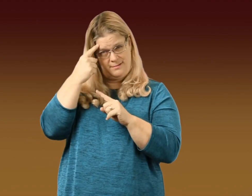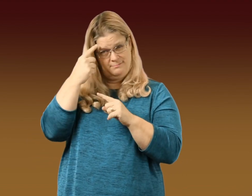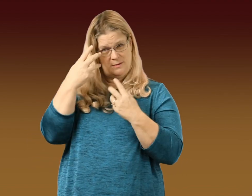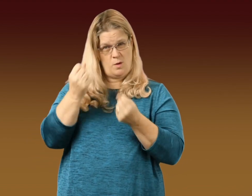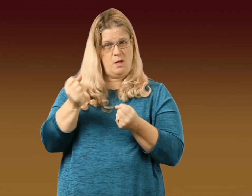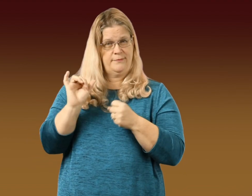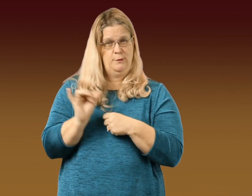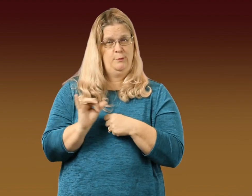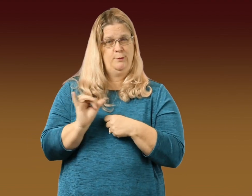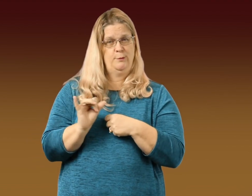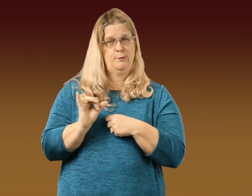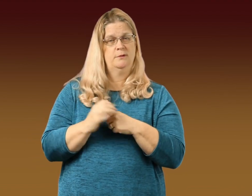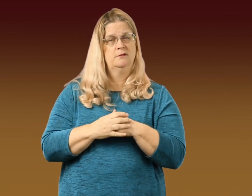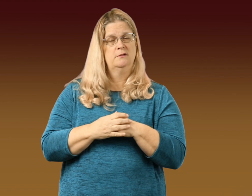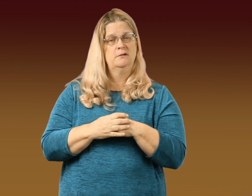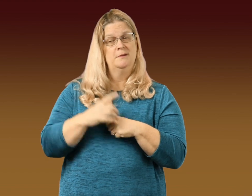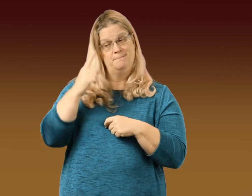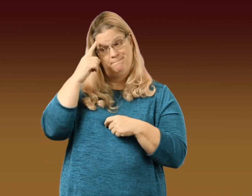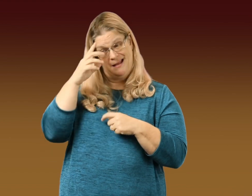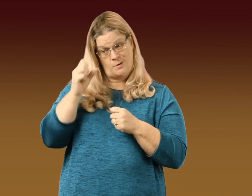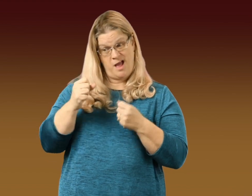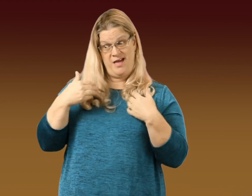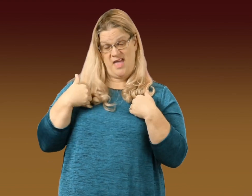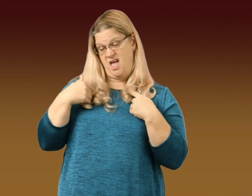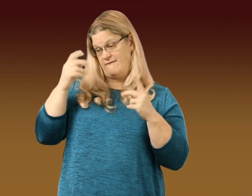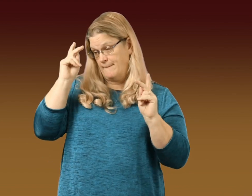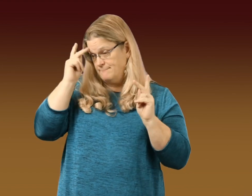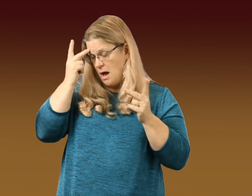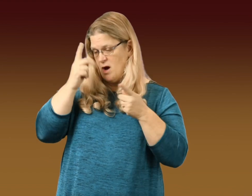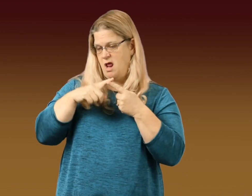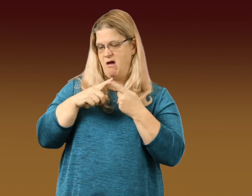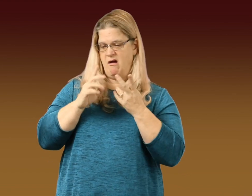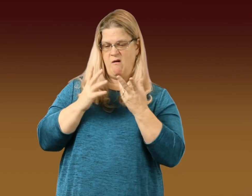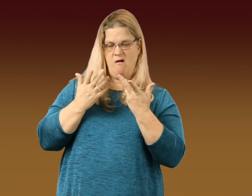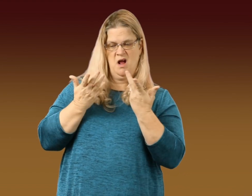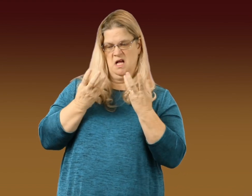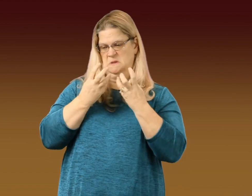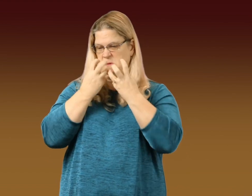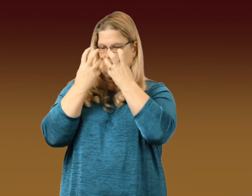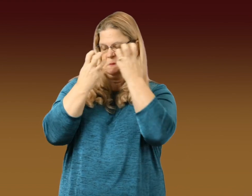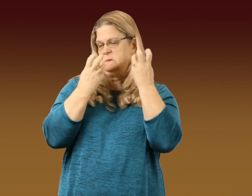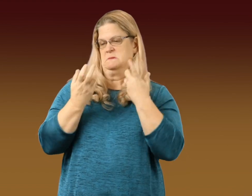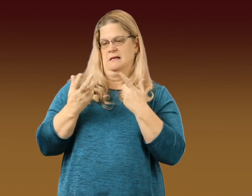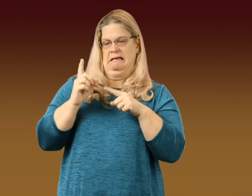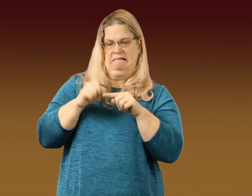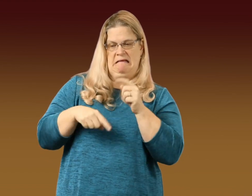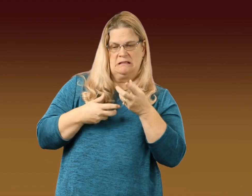and this can also impact their mental health, whether that be paranoia, agitation,